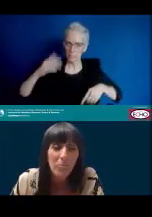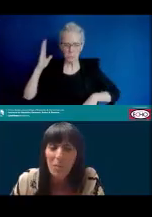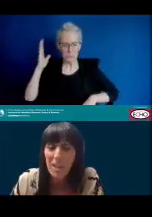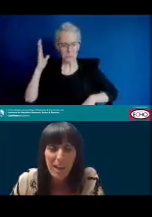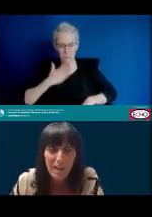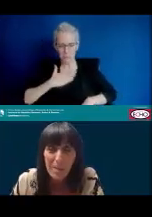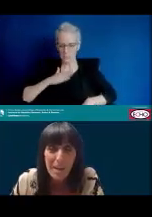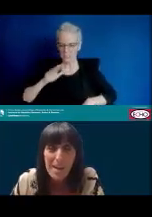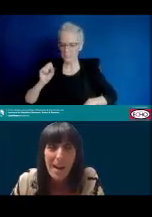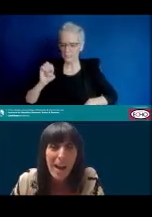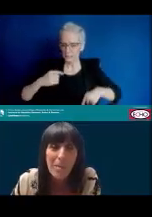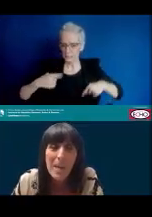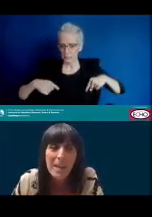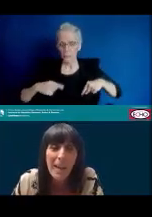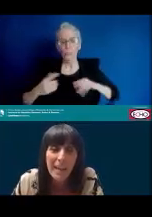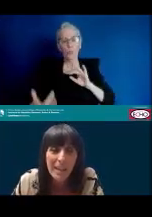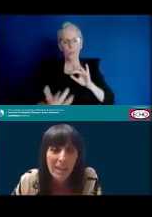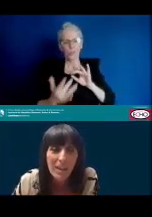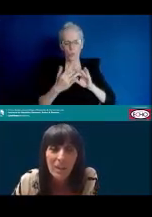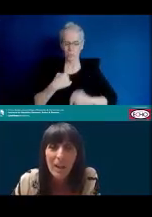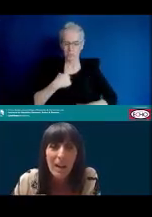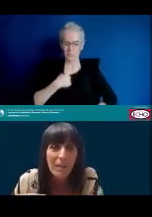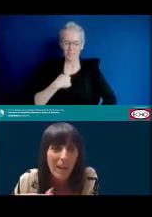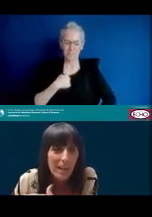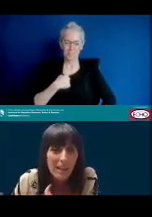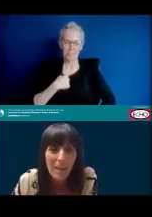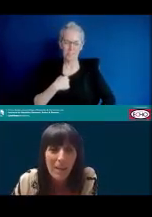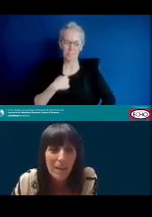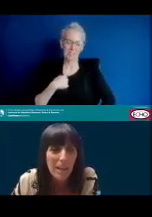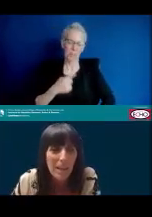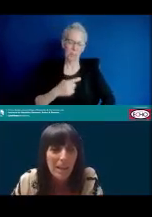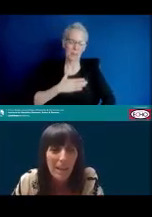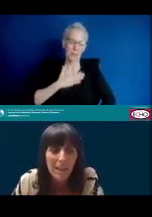reach out to me, I'll be glad to find a time to meet to hear